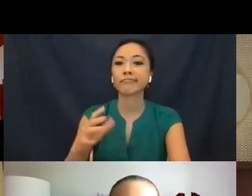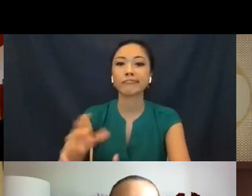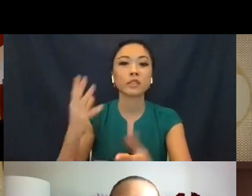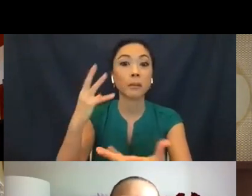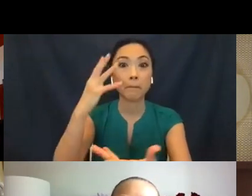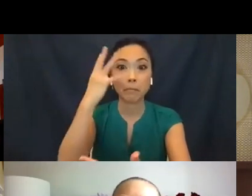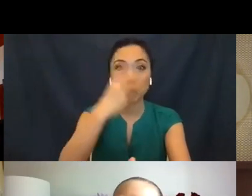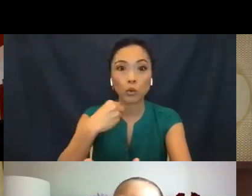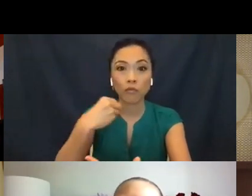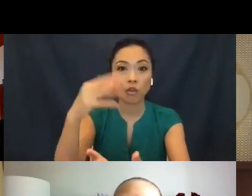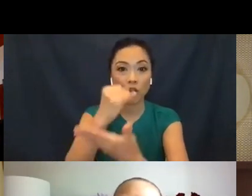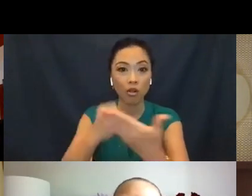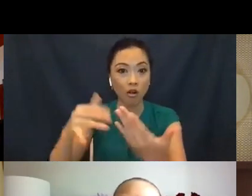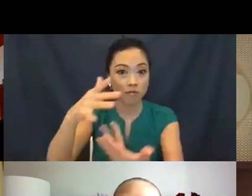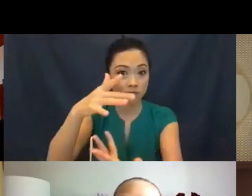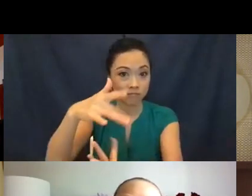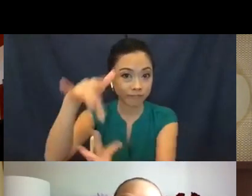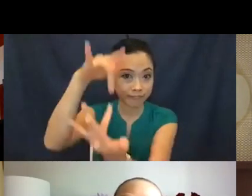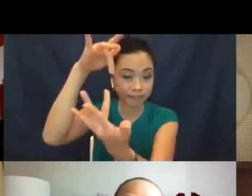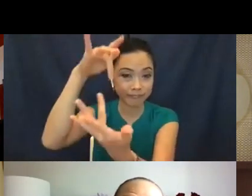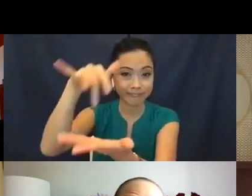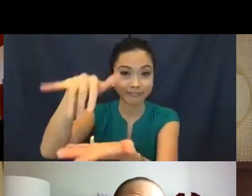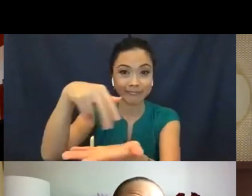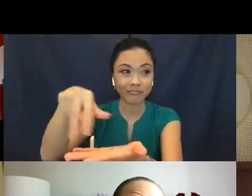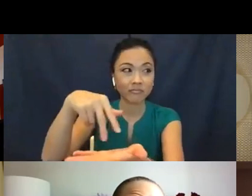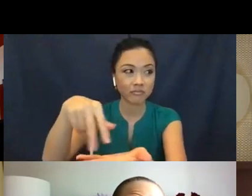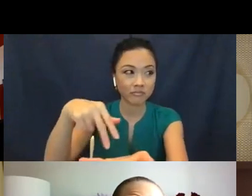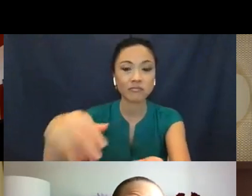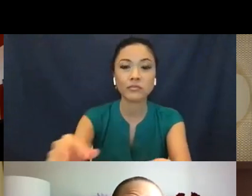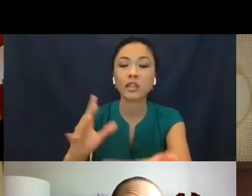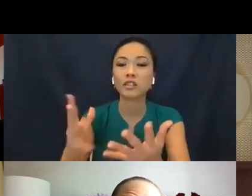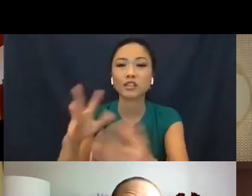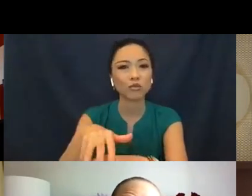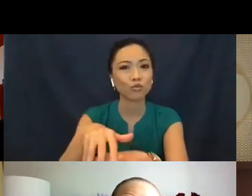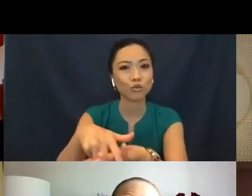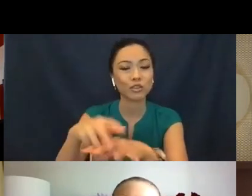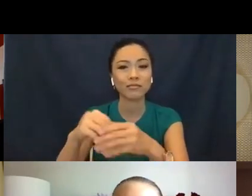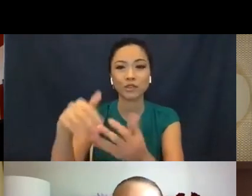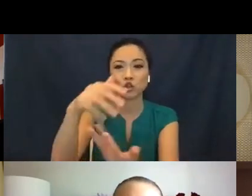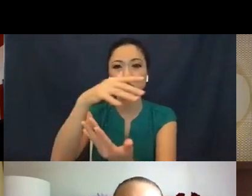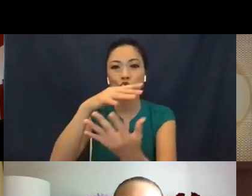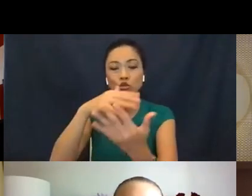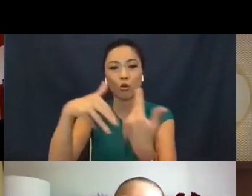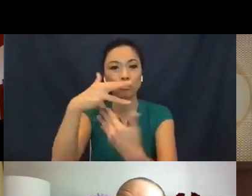I have always been affiliated with dance institutions having worked as a booking